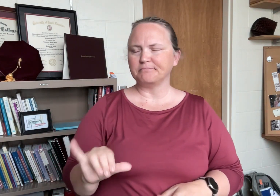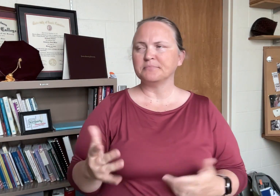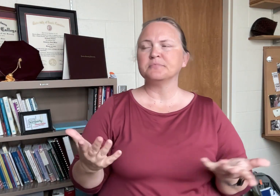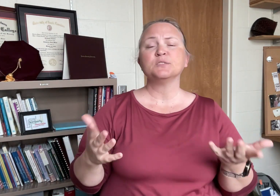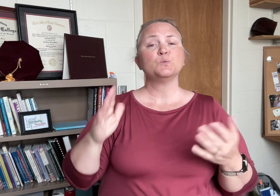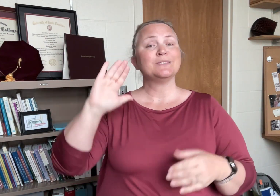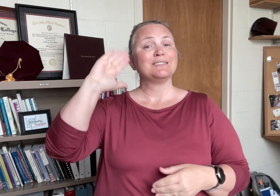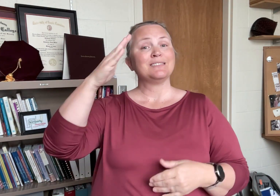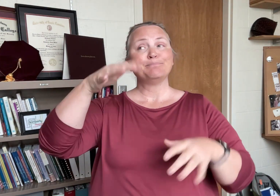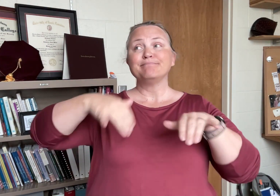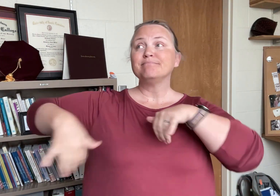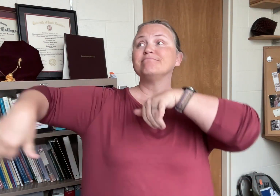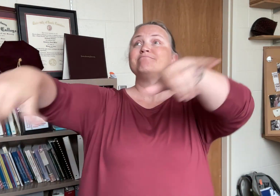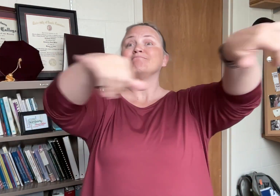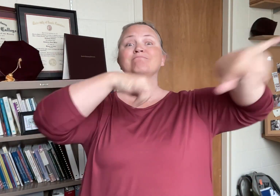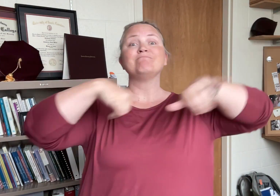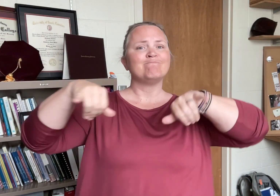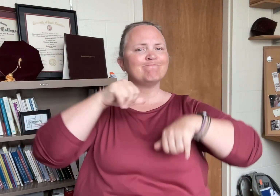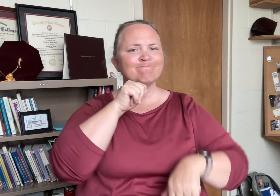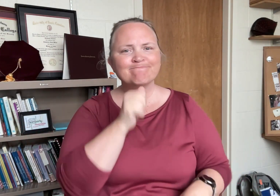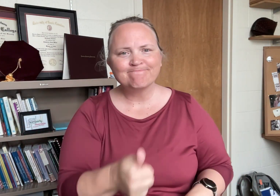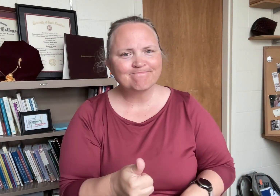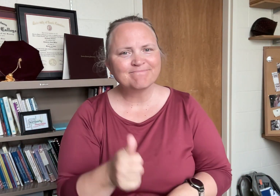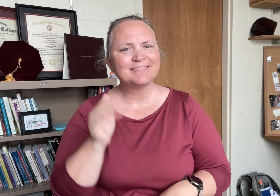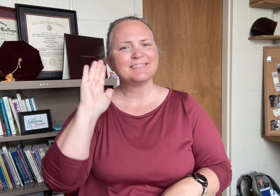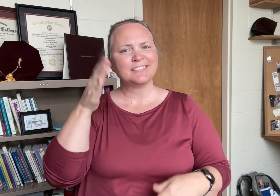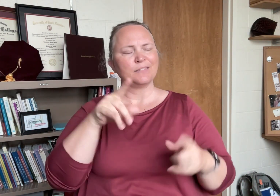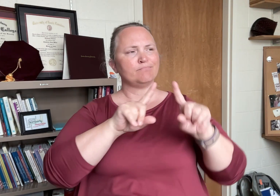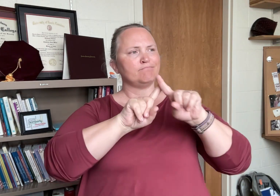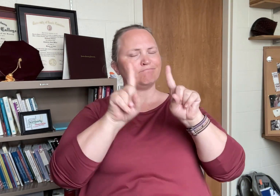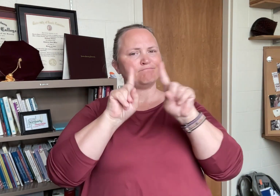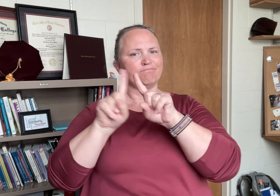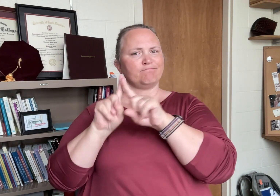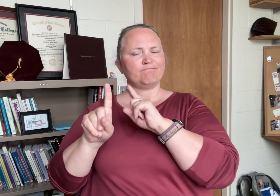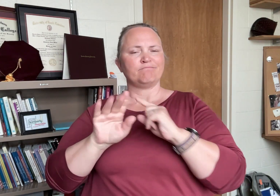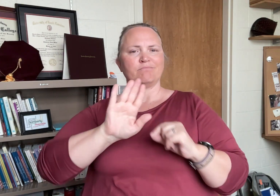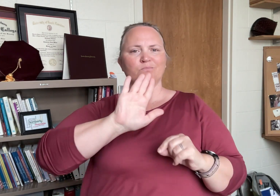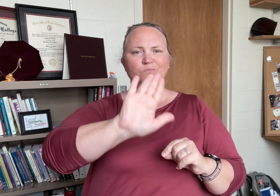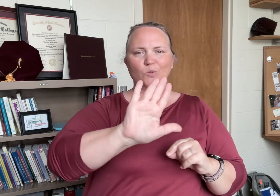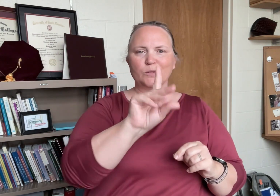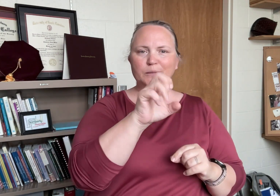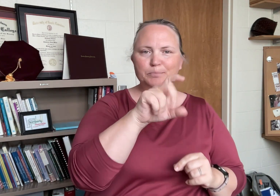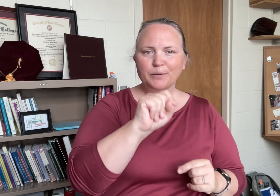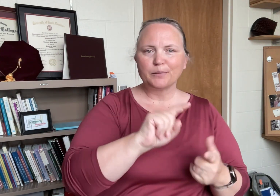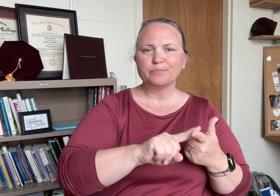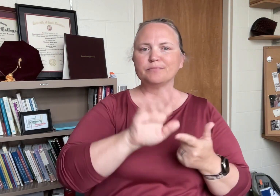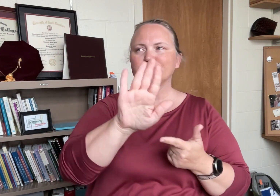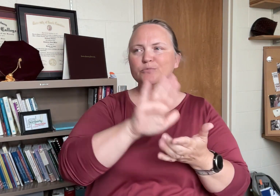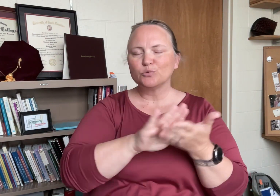So what I learned is there is not one way to do it. There are differences by department, by institution, maybe